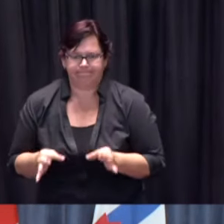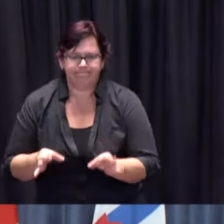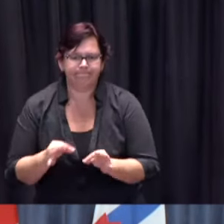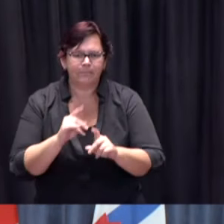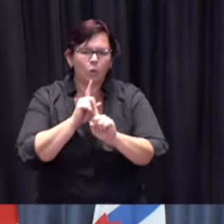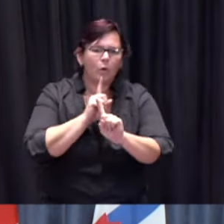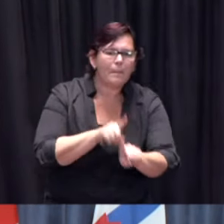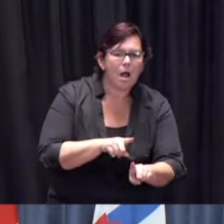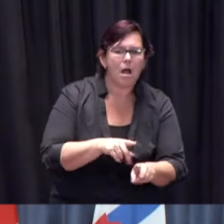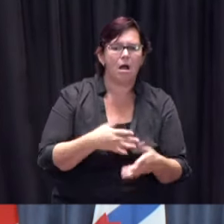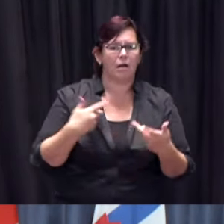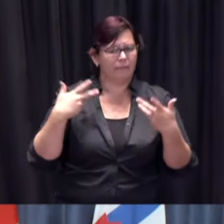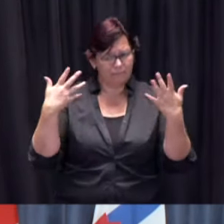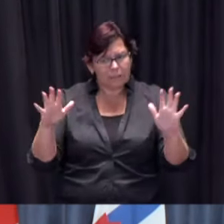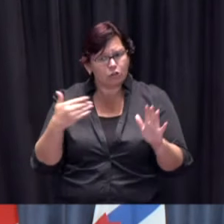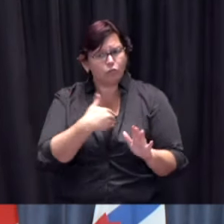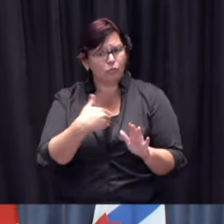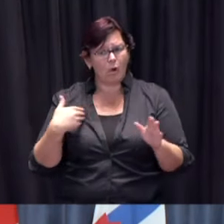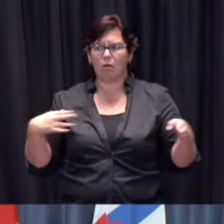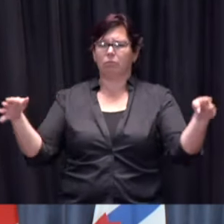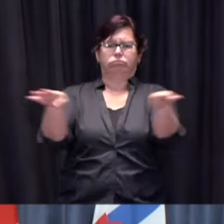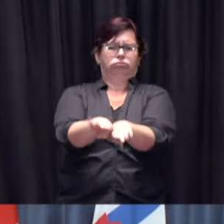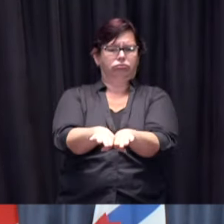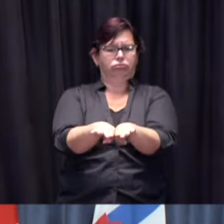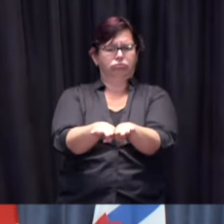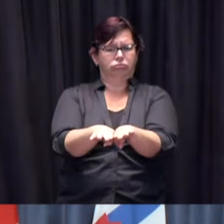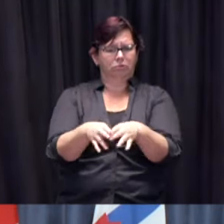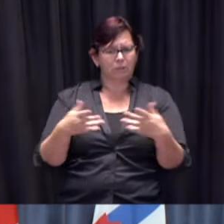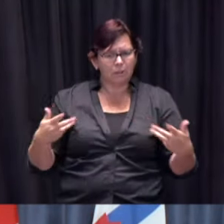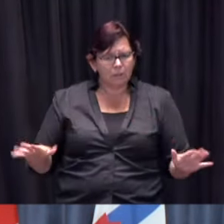We did that when we developed a data driven dashboard to guide our reopening.